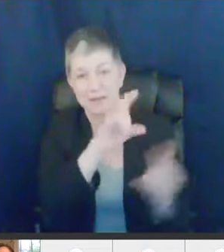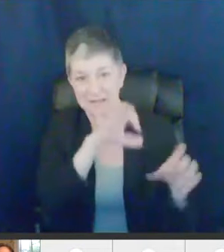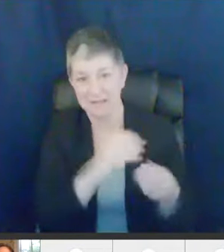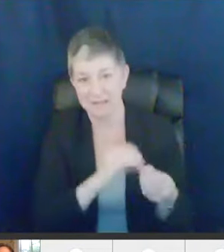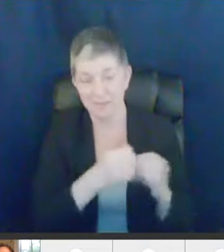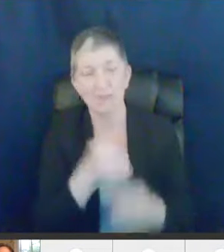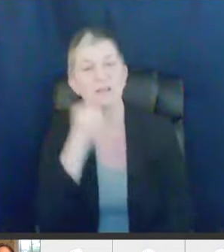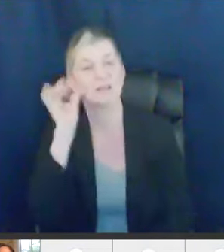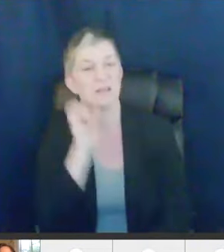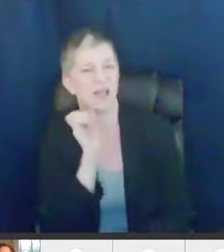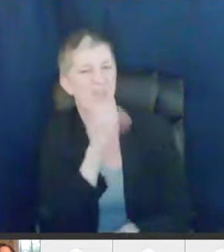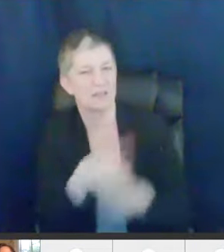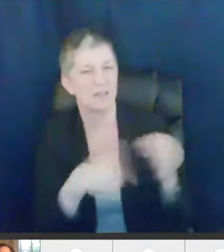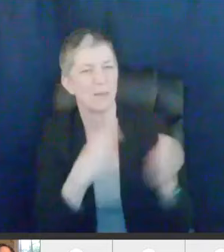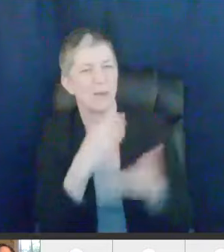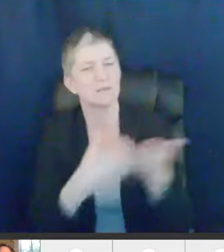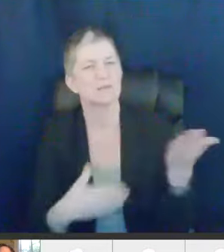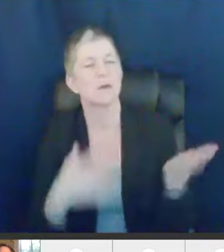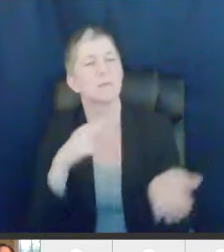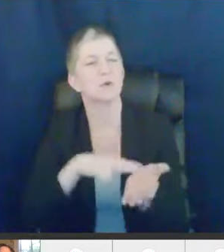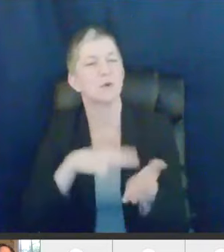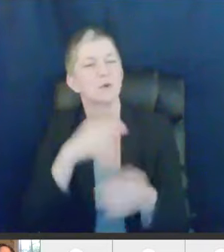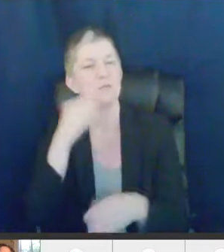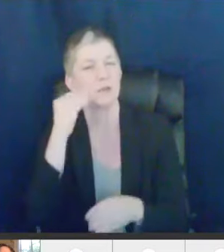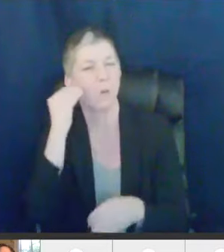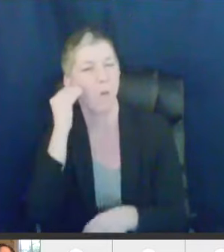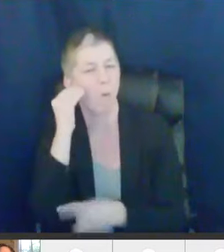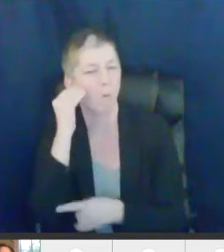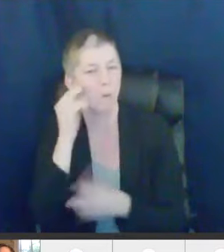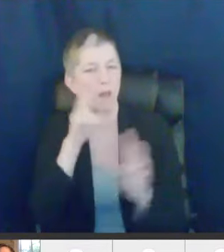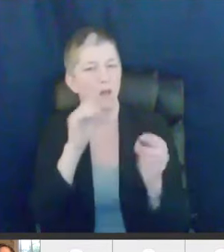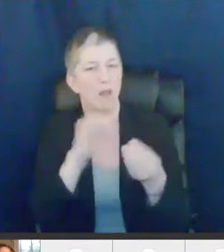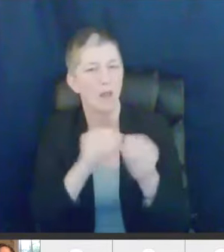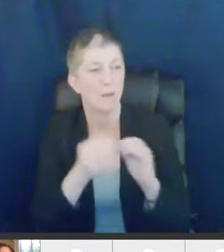about some nursing home numbers there's been more reports out today that the